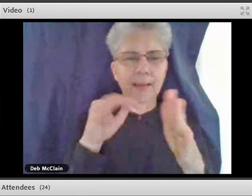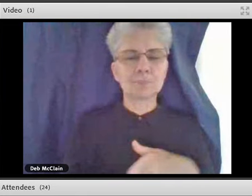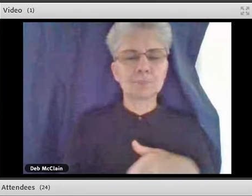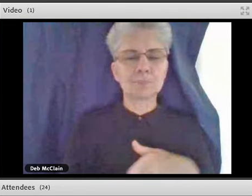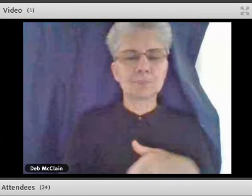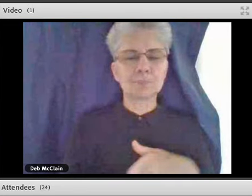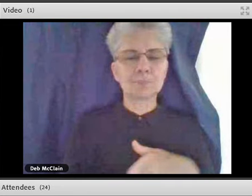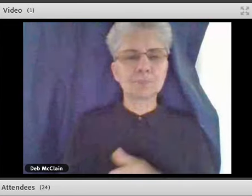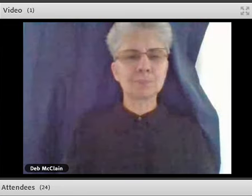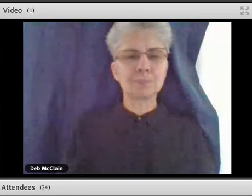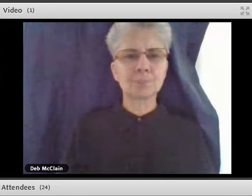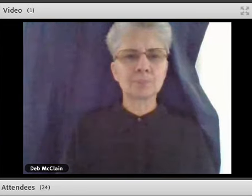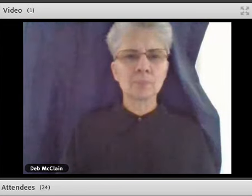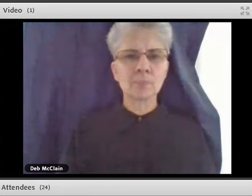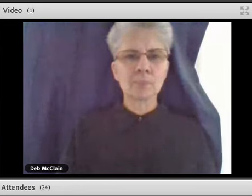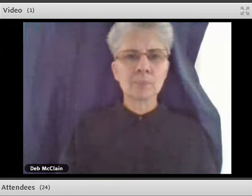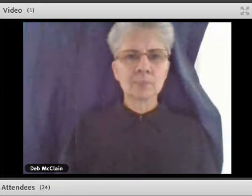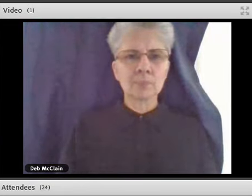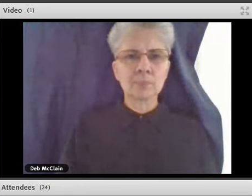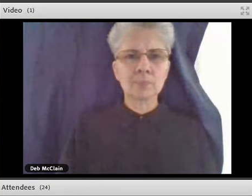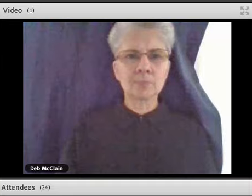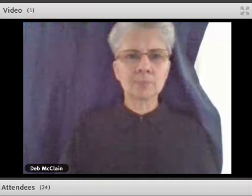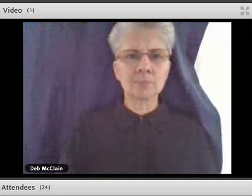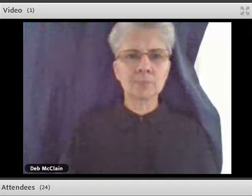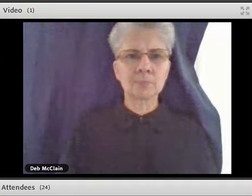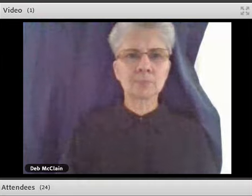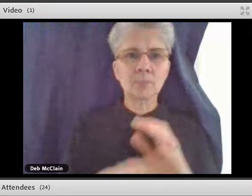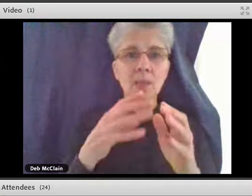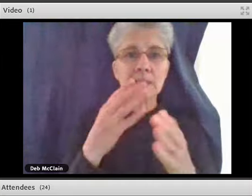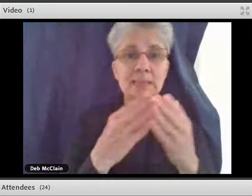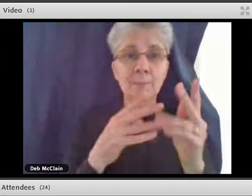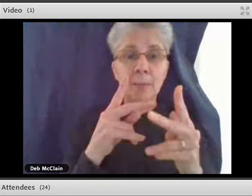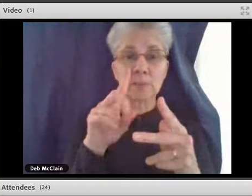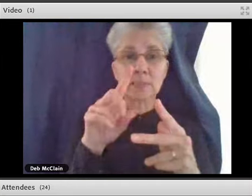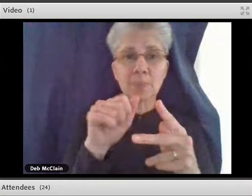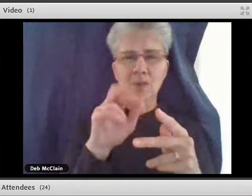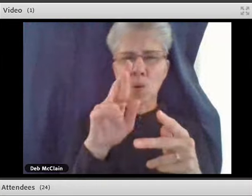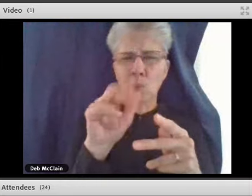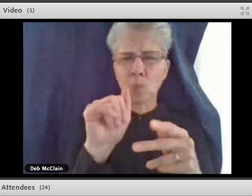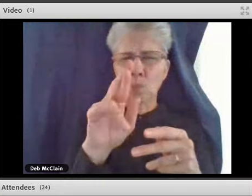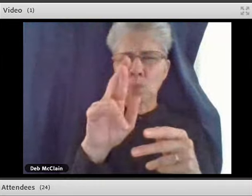but again, it's got -- can help you locate a doctor for free.